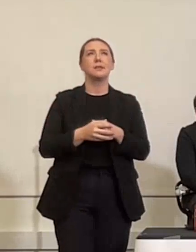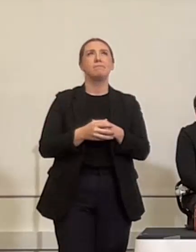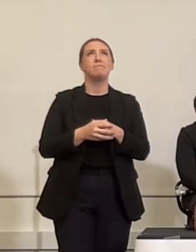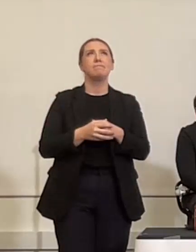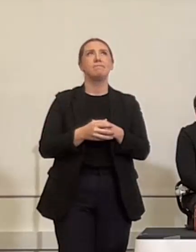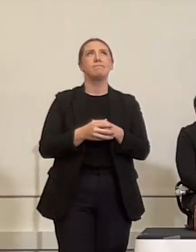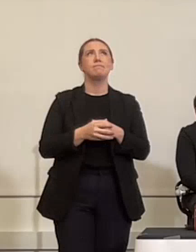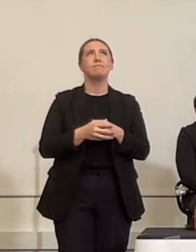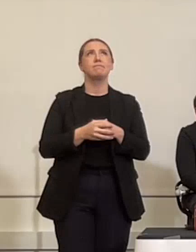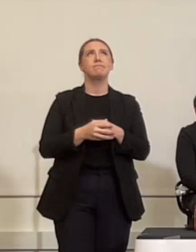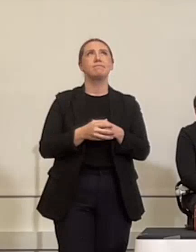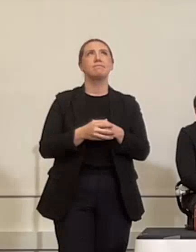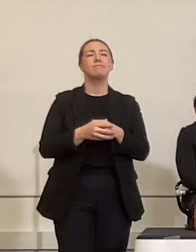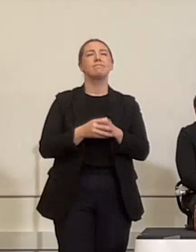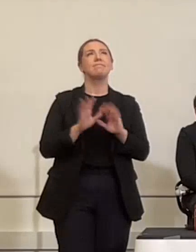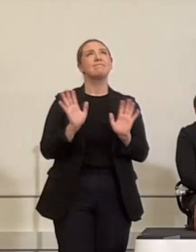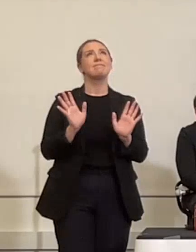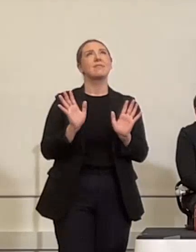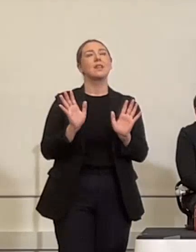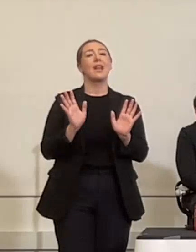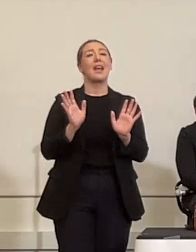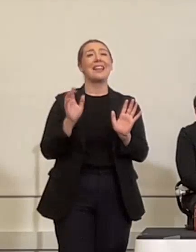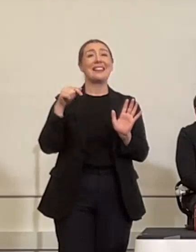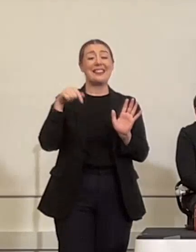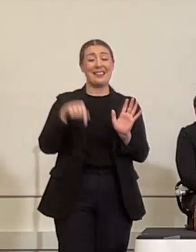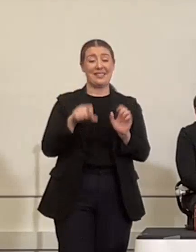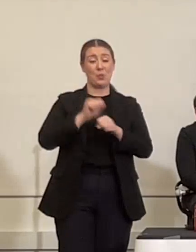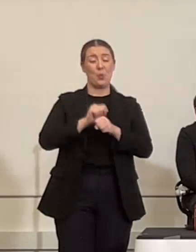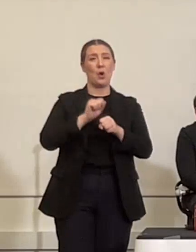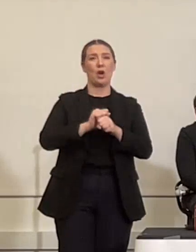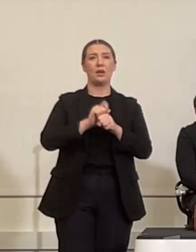I think I think about it is hey, we're in this for the long, we're in this for the long run.